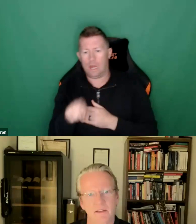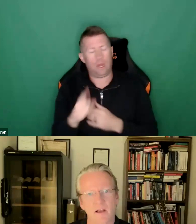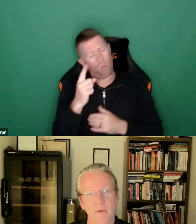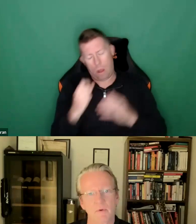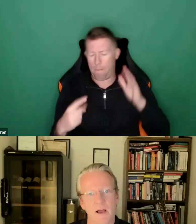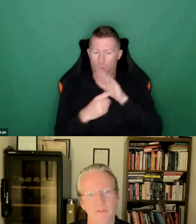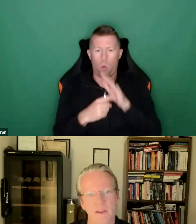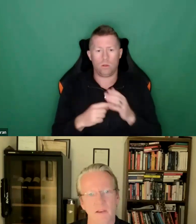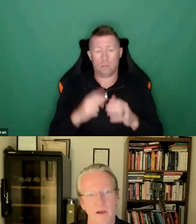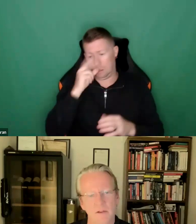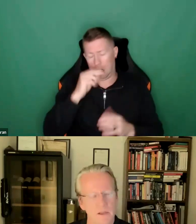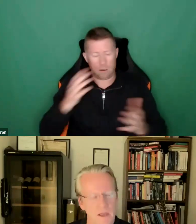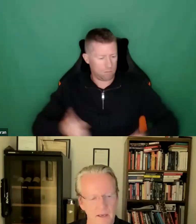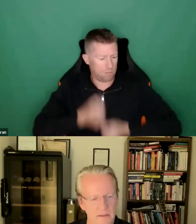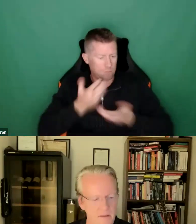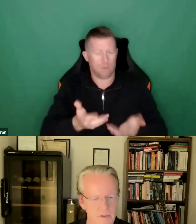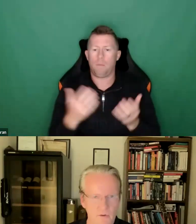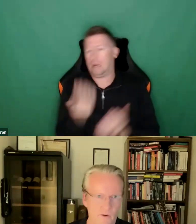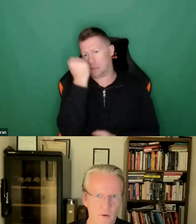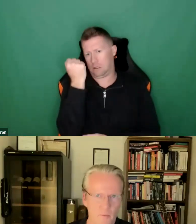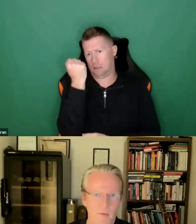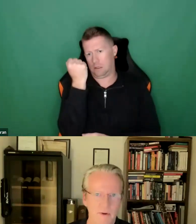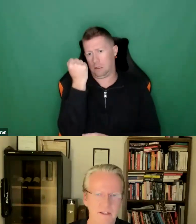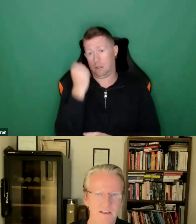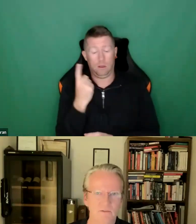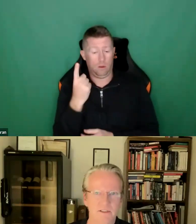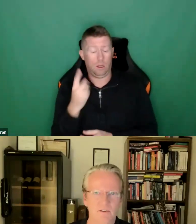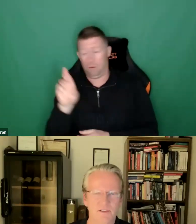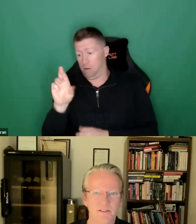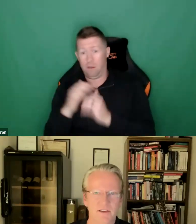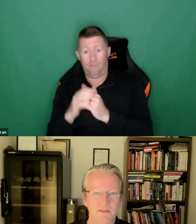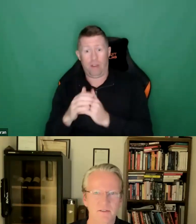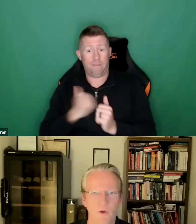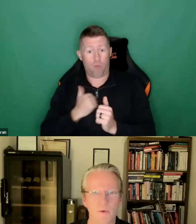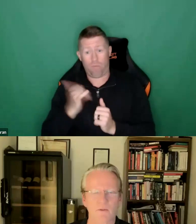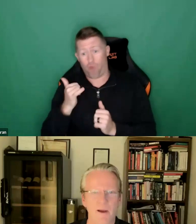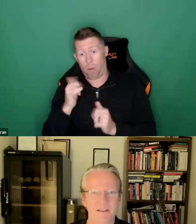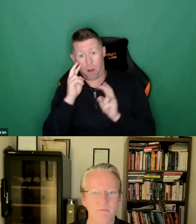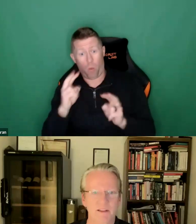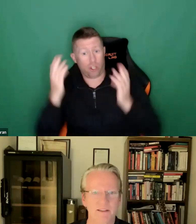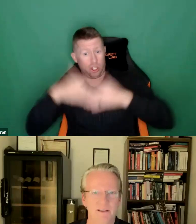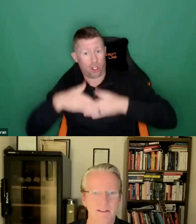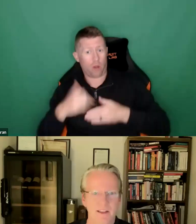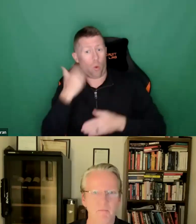invite them to this codesign of what the future school will be, this